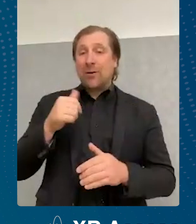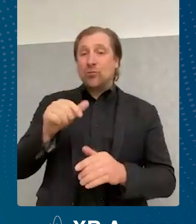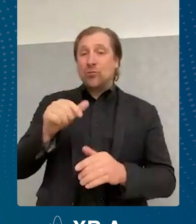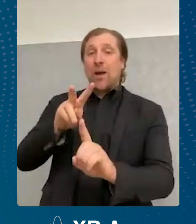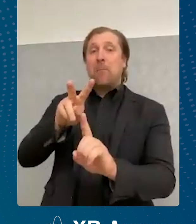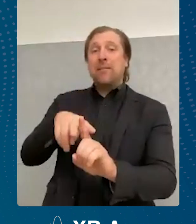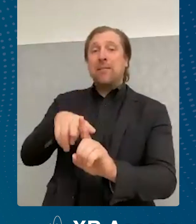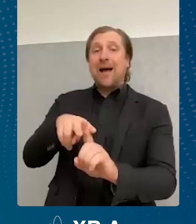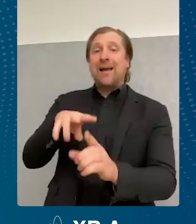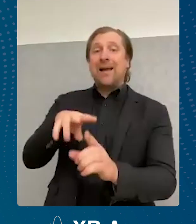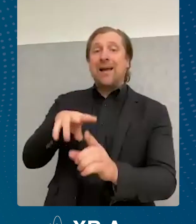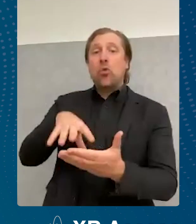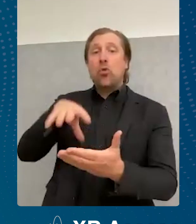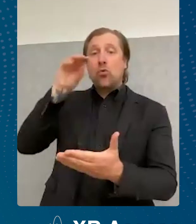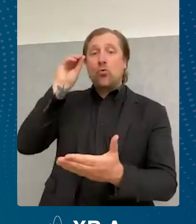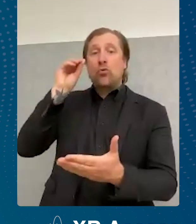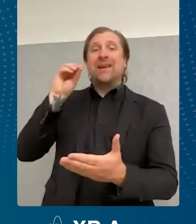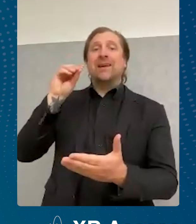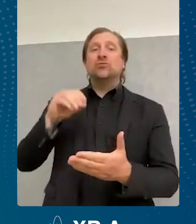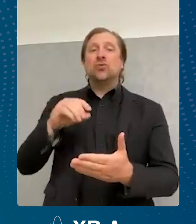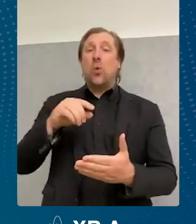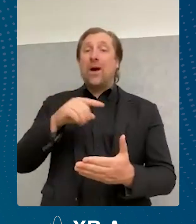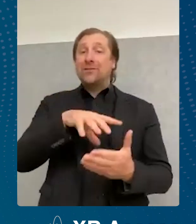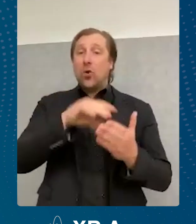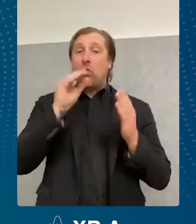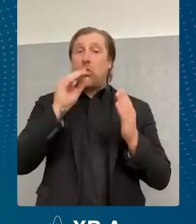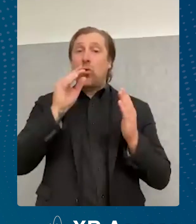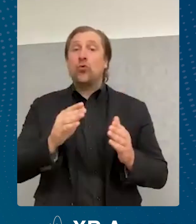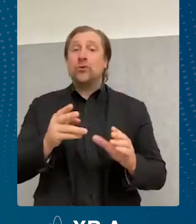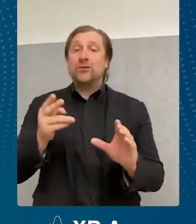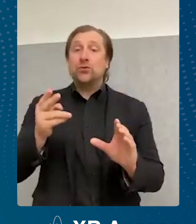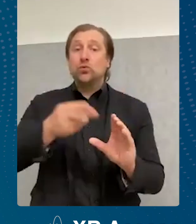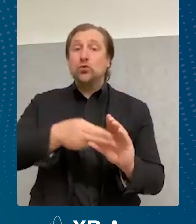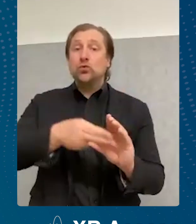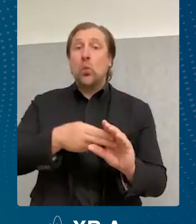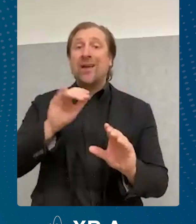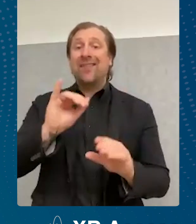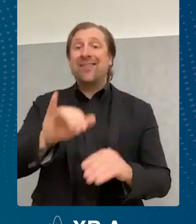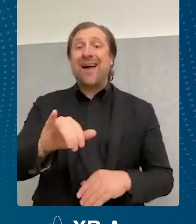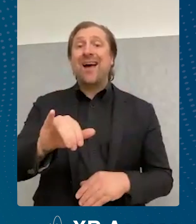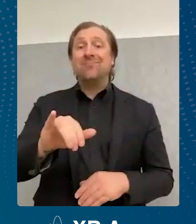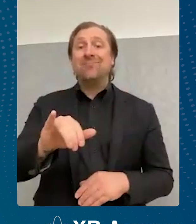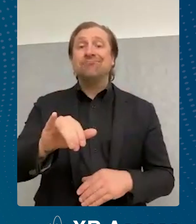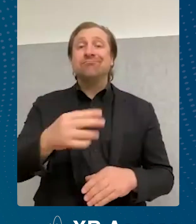means ask learners to join the context from the history.